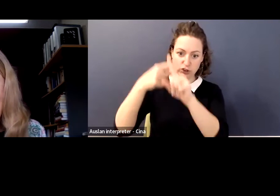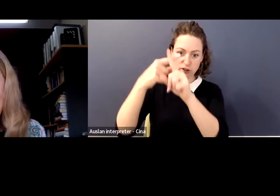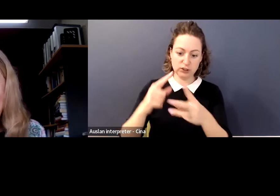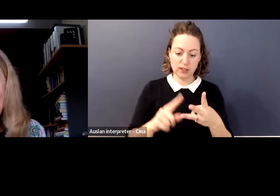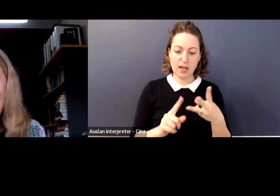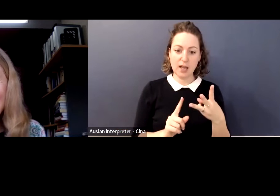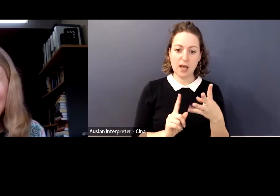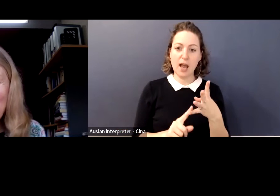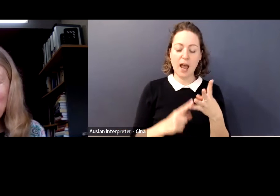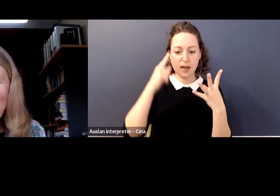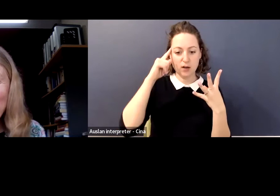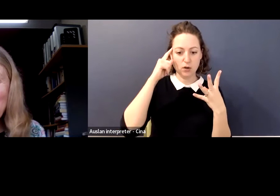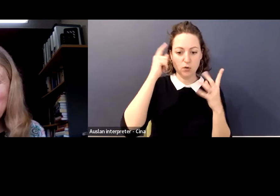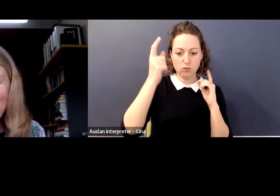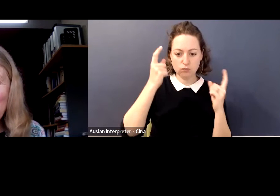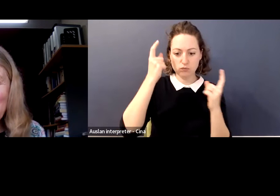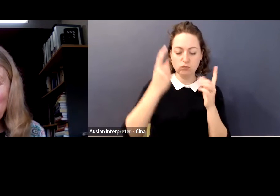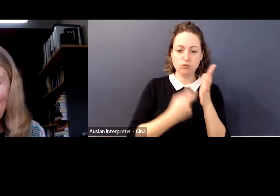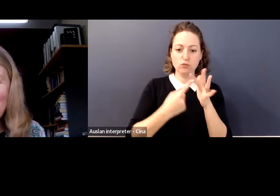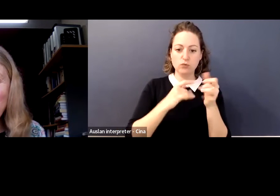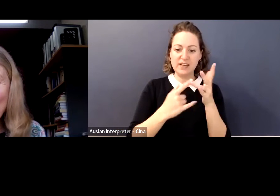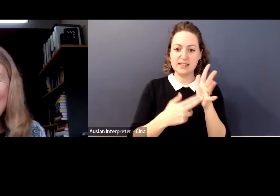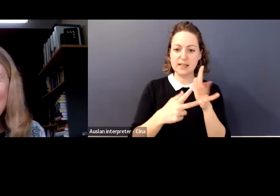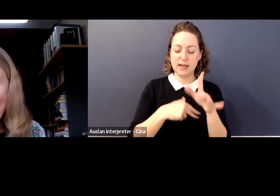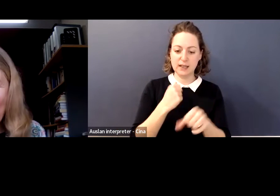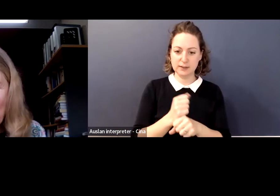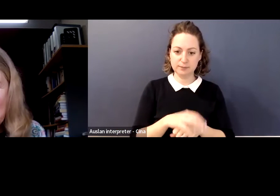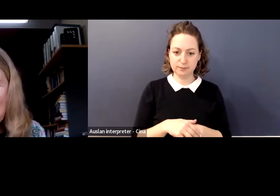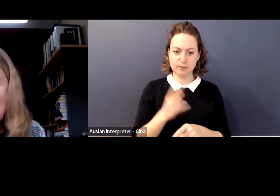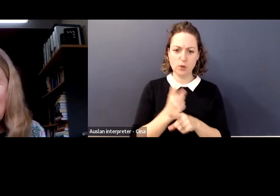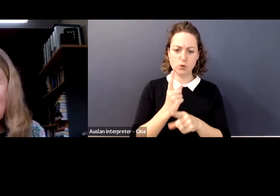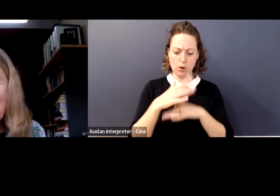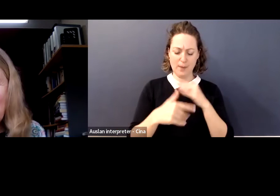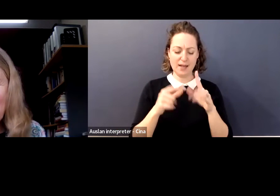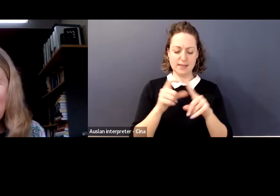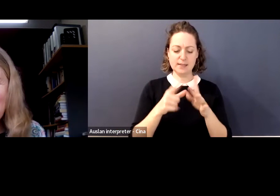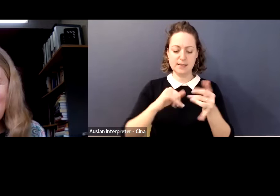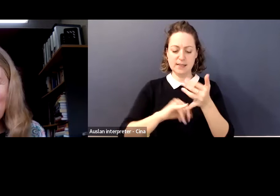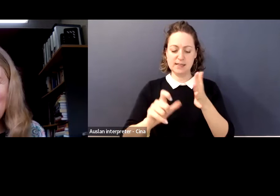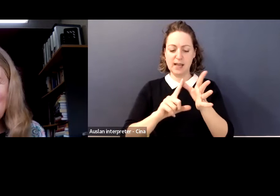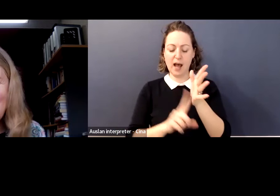about dyscalculia, it really does relate to those first three areas, number sense,